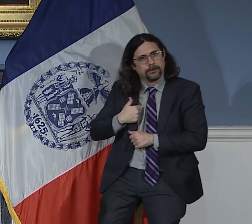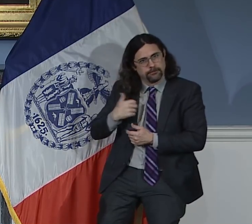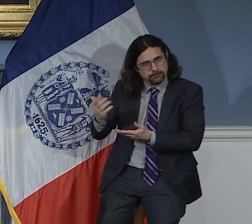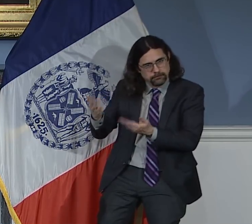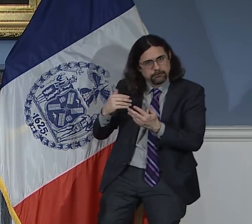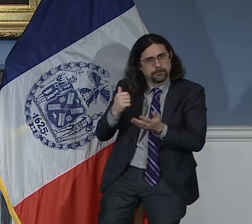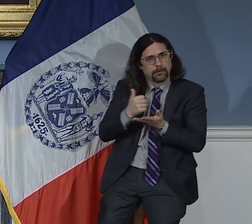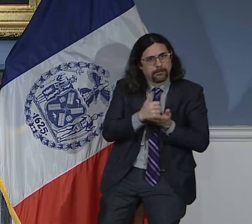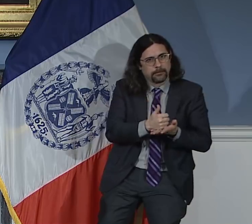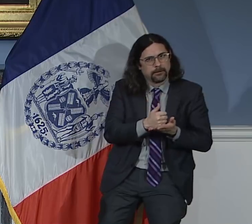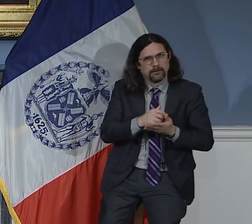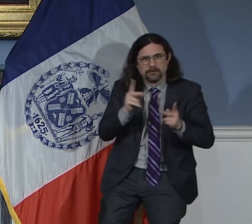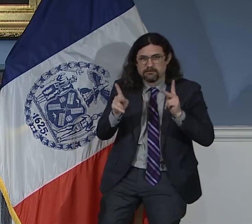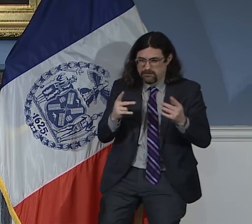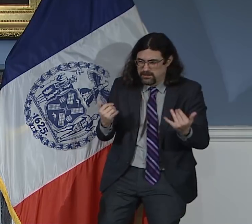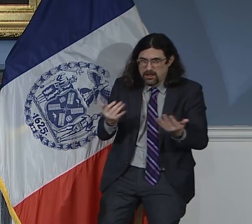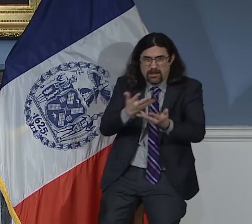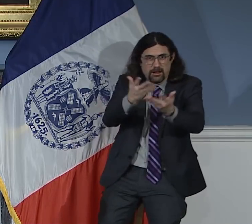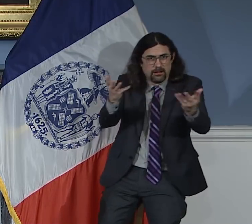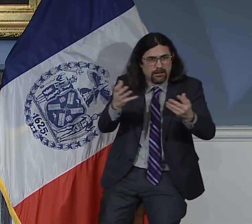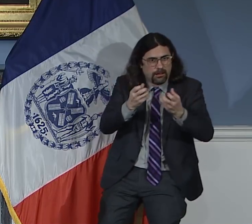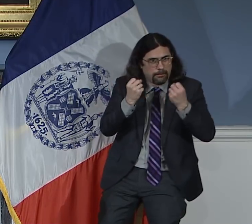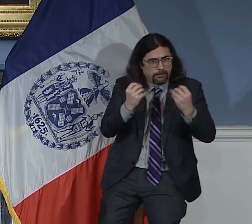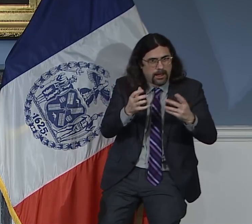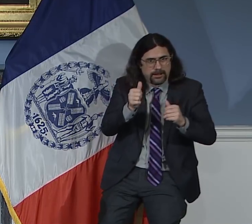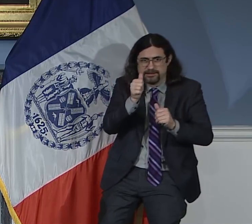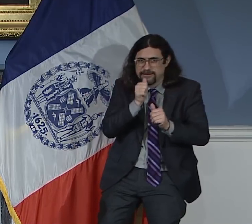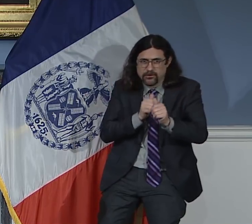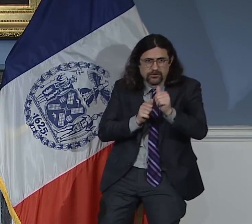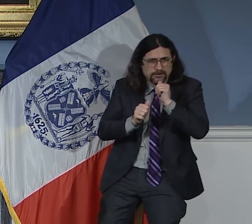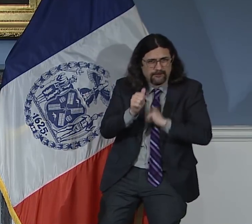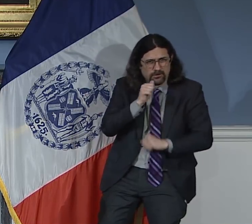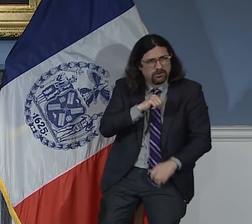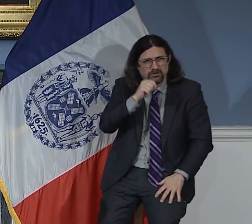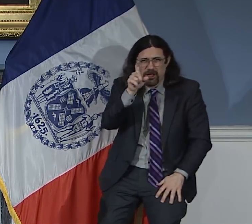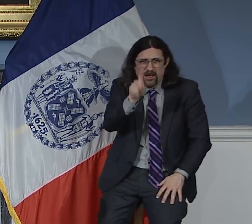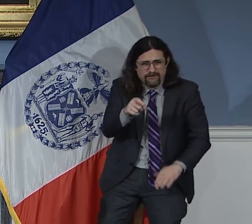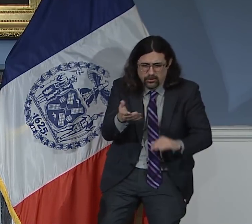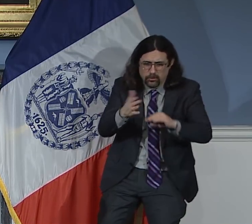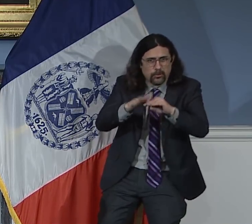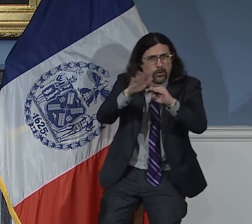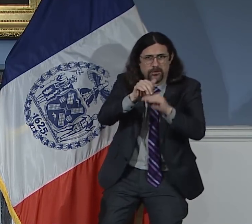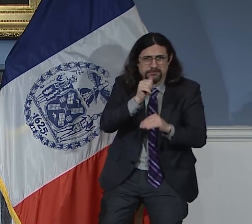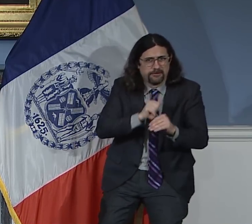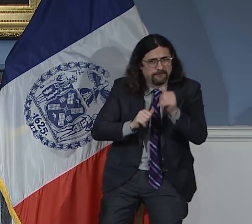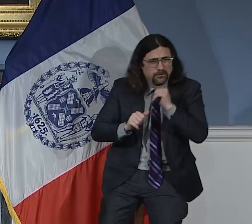SUFFERING SO MUCH MORE IN THE MONTH OF APRIL,ND A THE